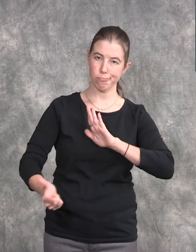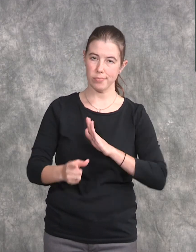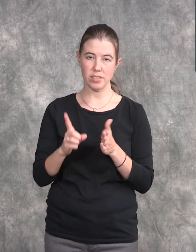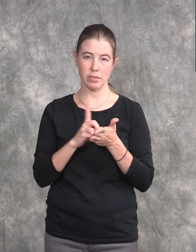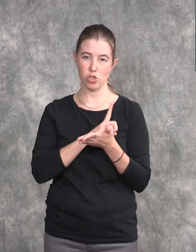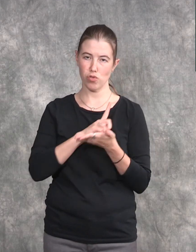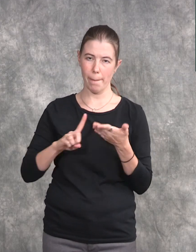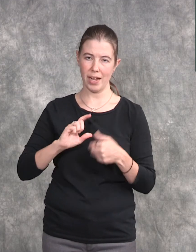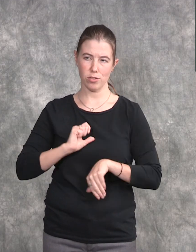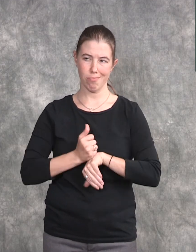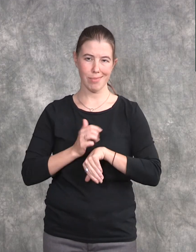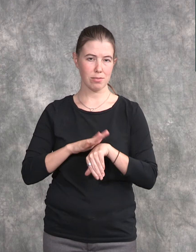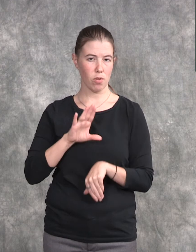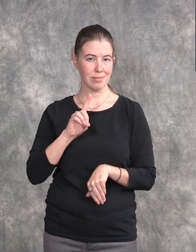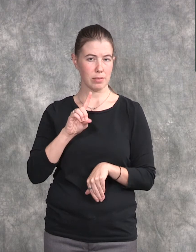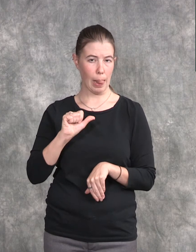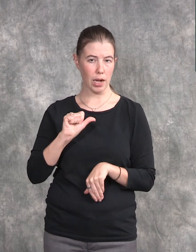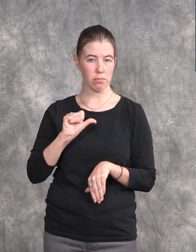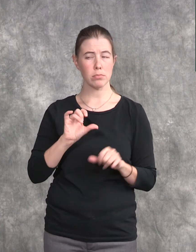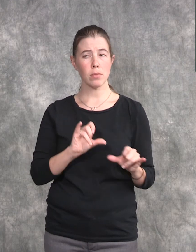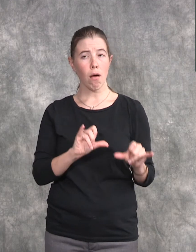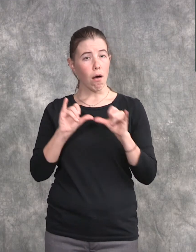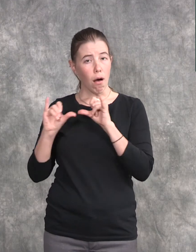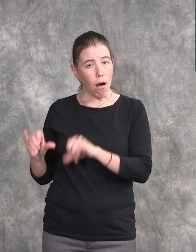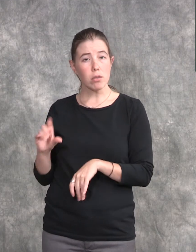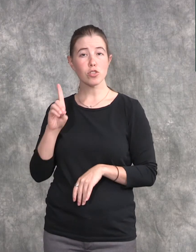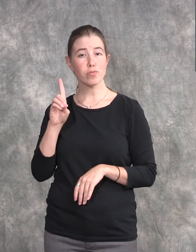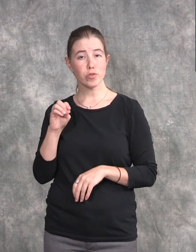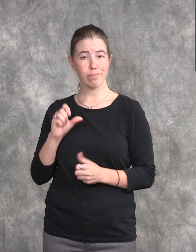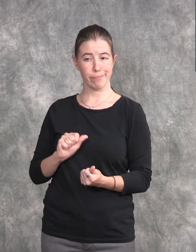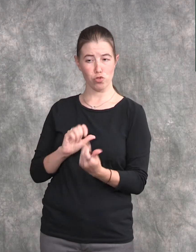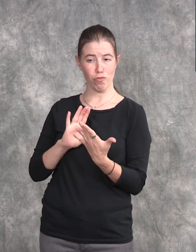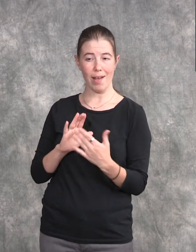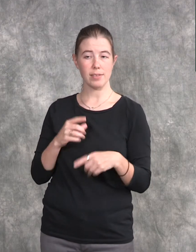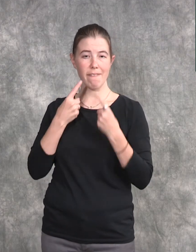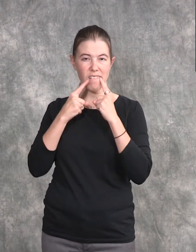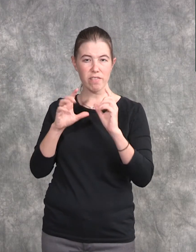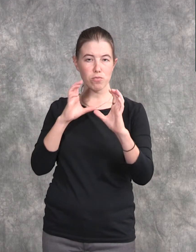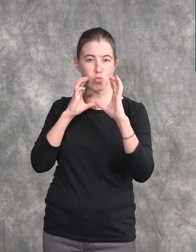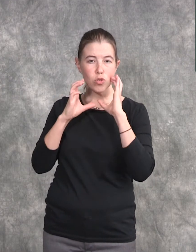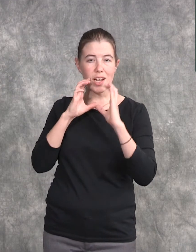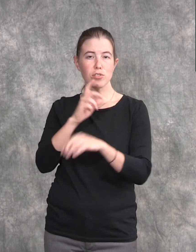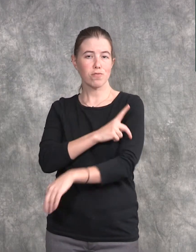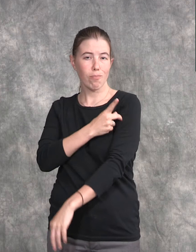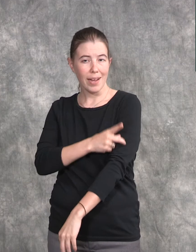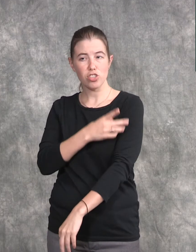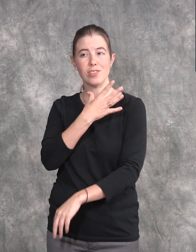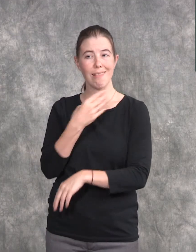That prohibits discrimination based on disability and it also addresses effective communication